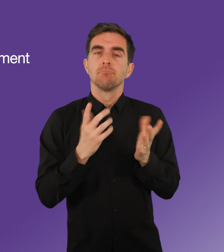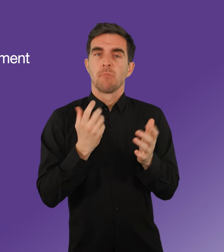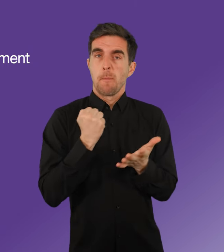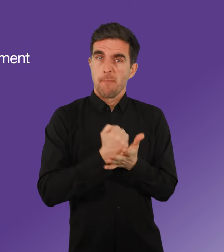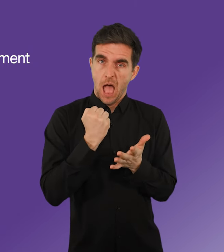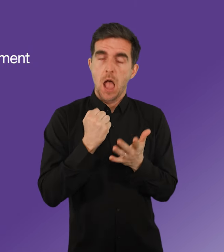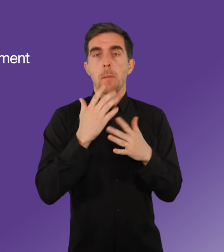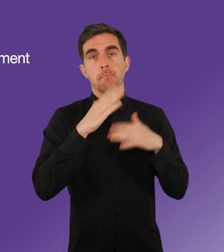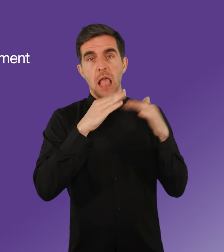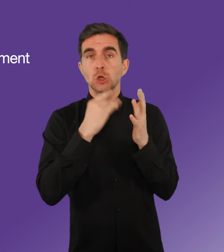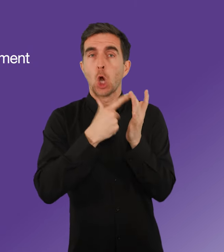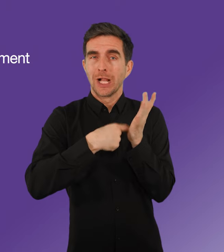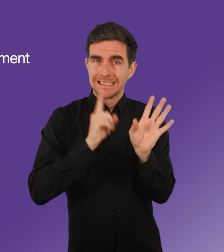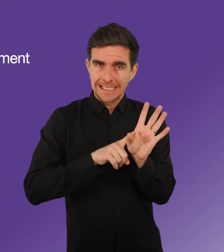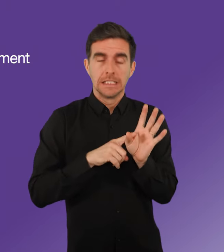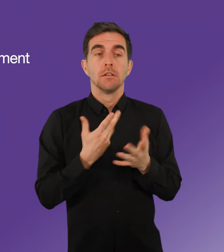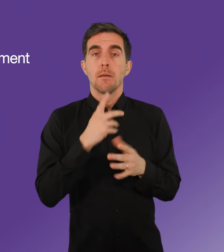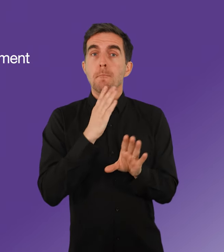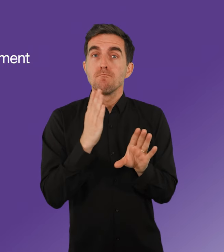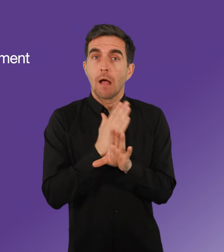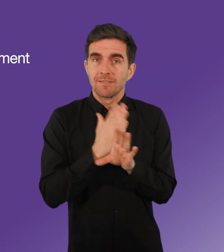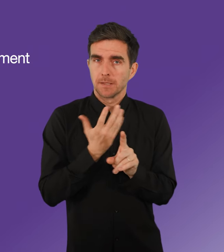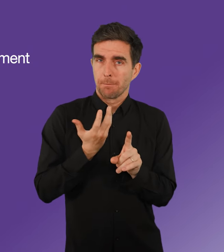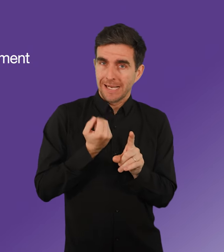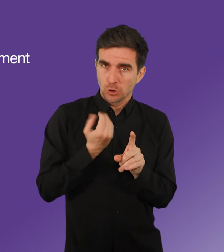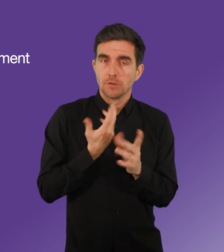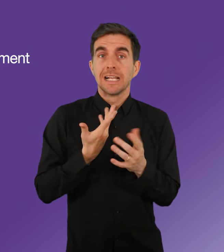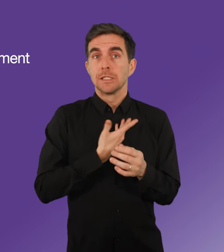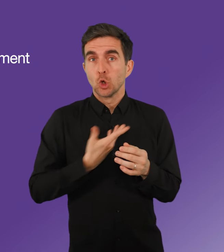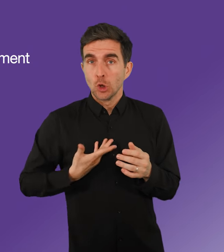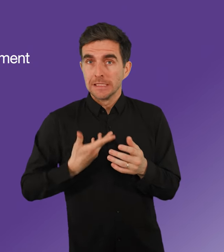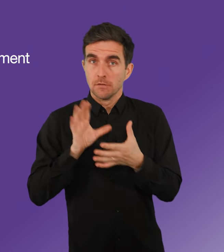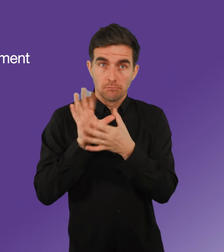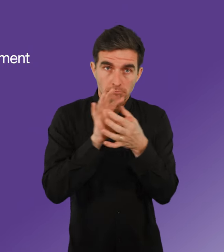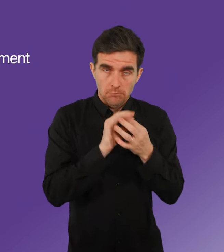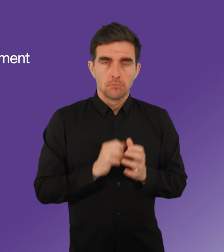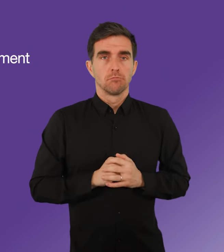• bank or building society • private pension and insurance providers